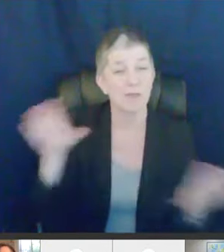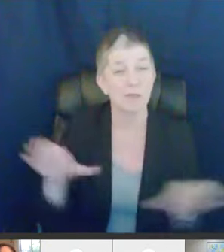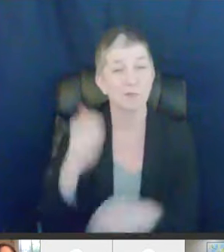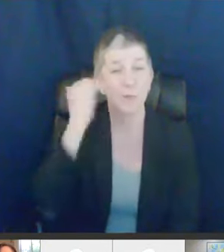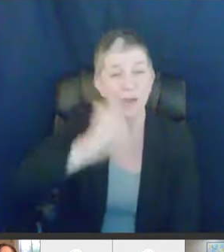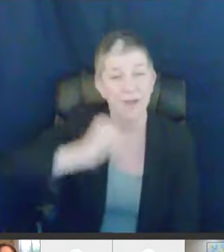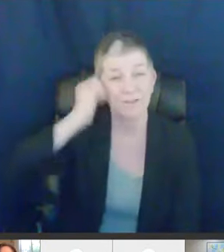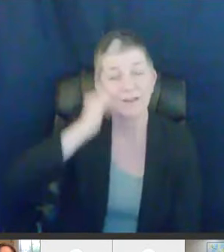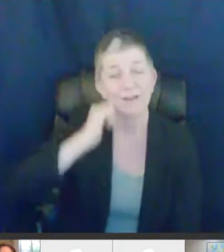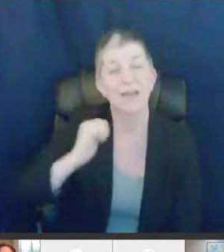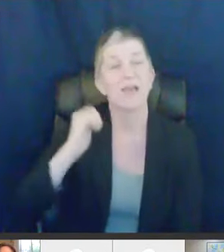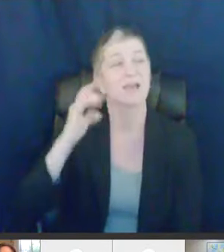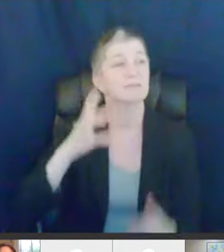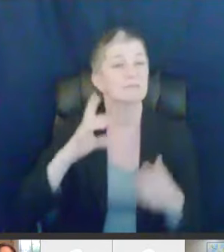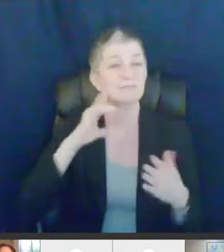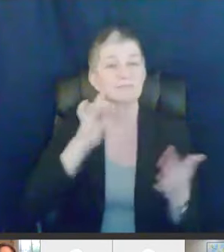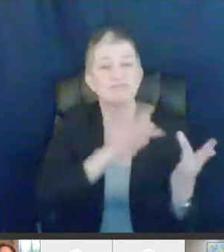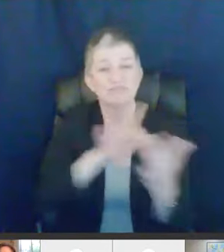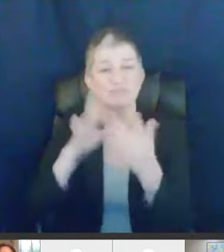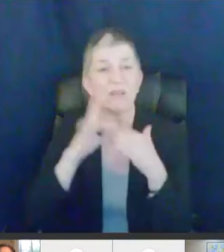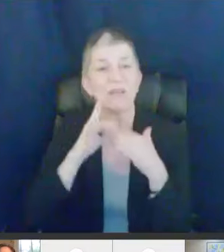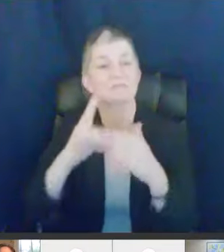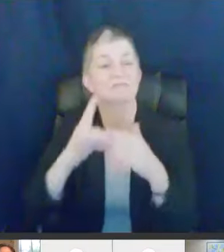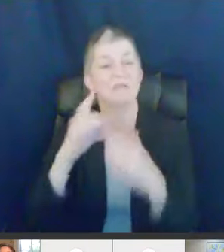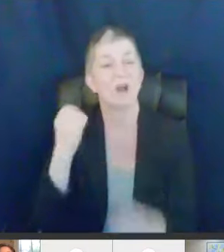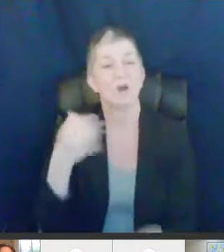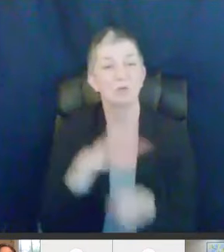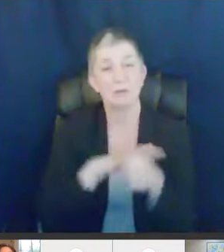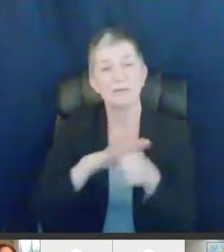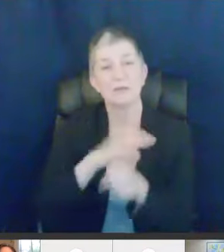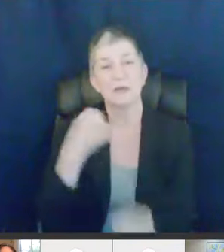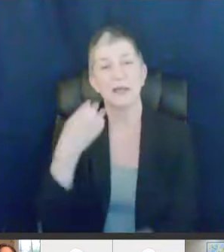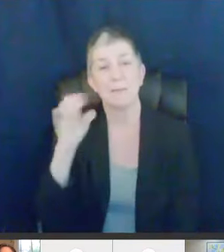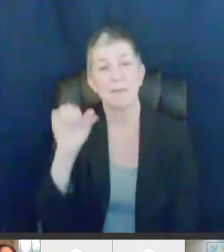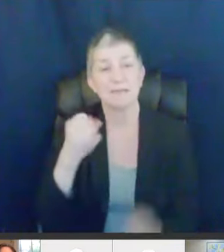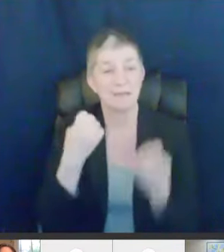leaving our Regional EMS efforts and the extraordinary amount of work that you